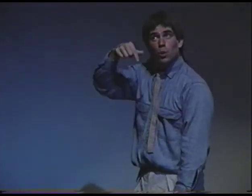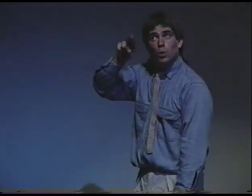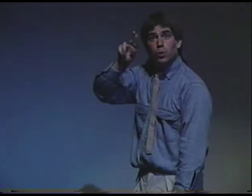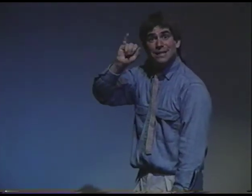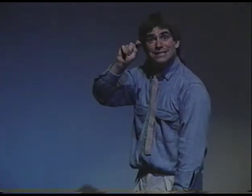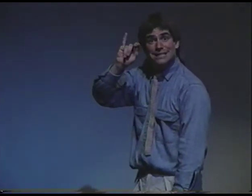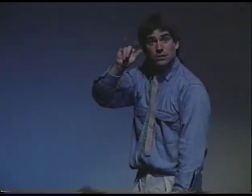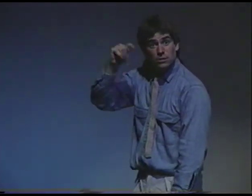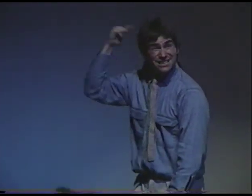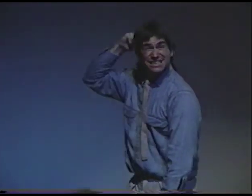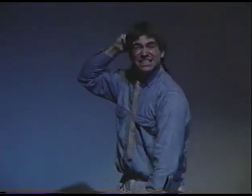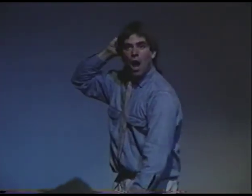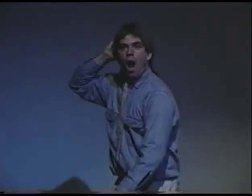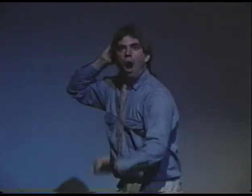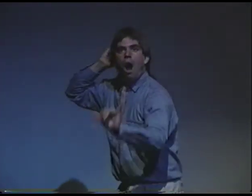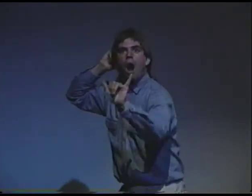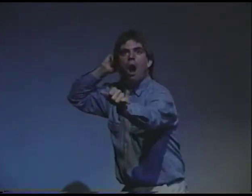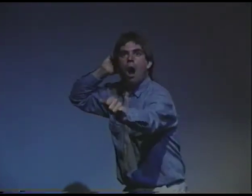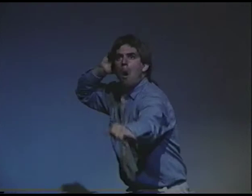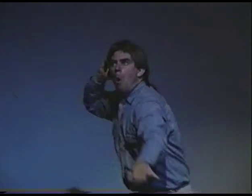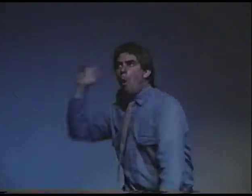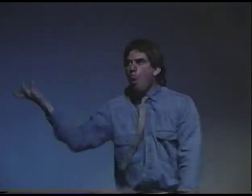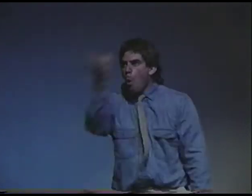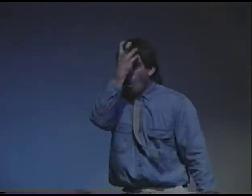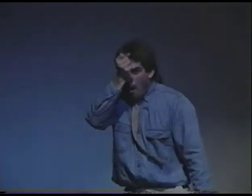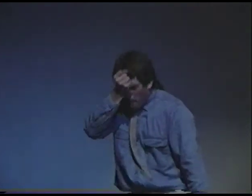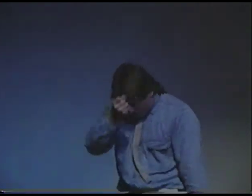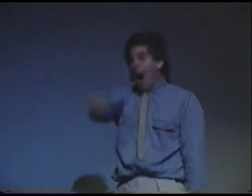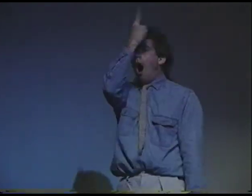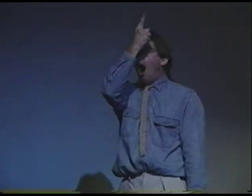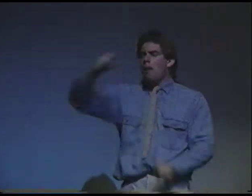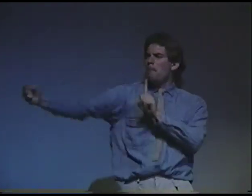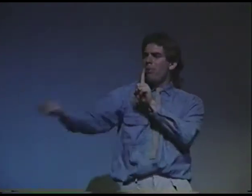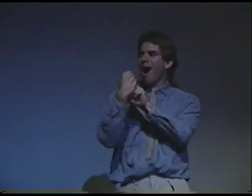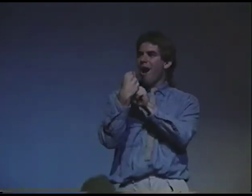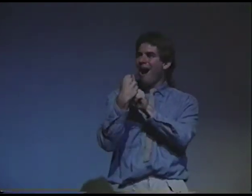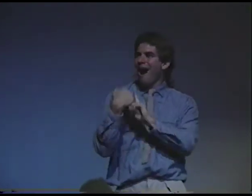and my prerequisites? They all came to the front of my mind,